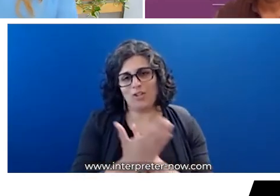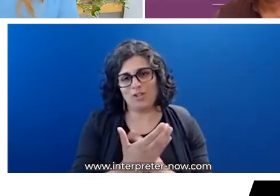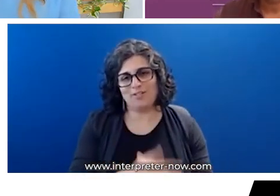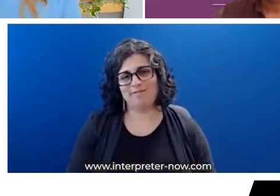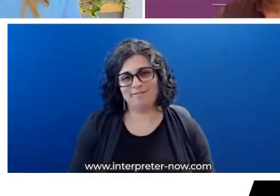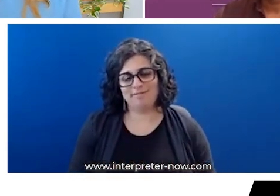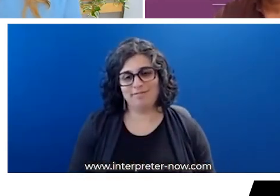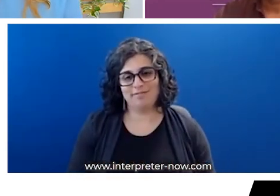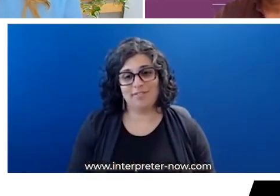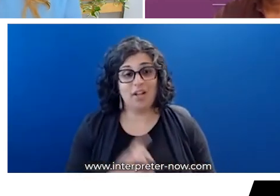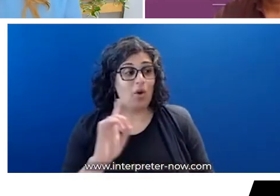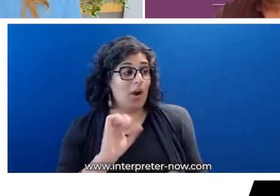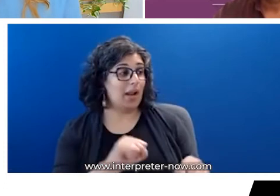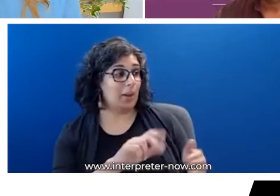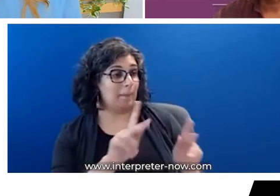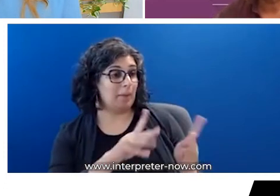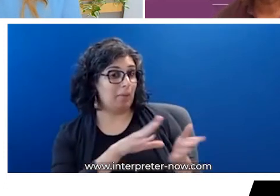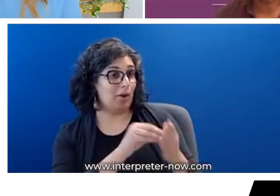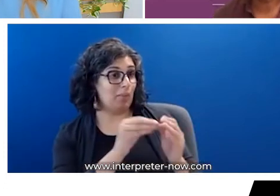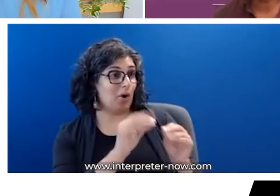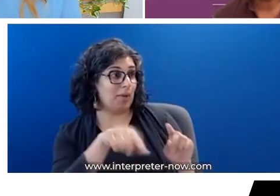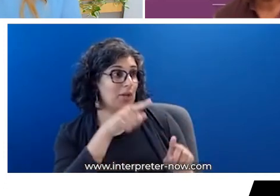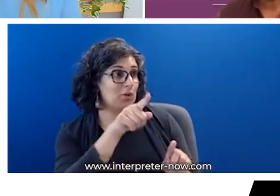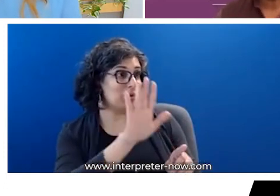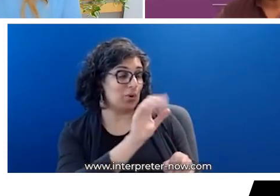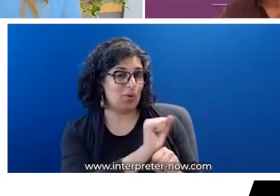Where can people learn more about you and your work? Oh, great. Thank you for asking.